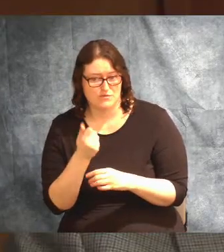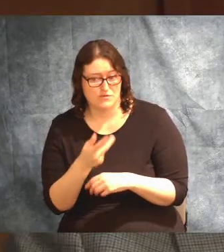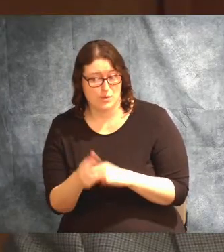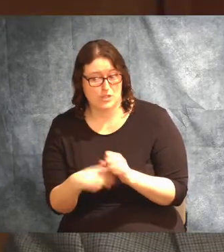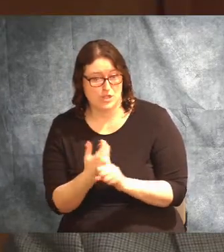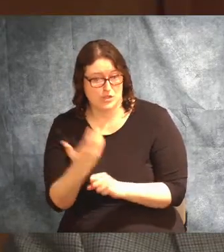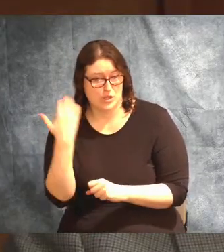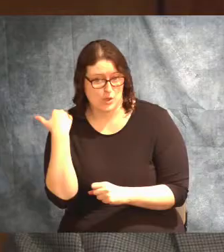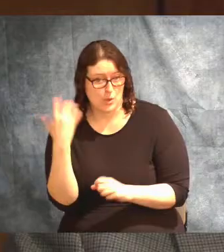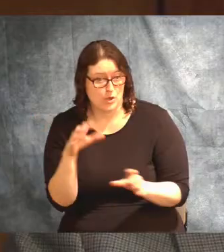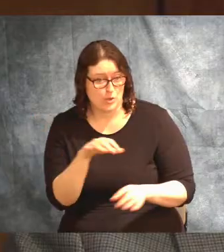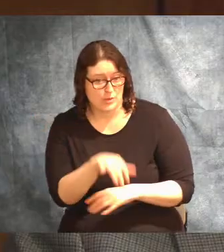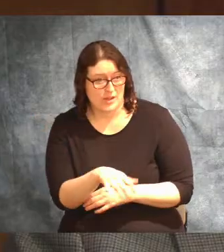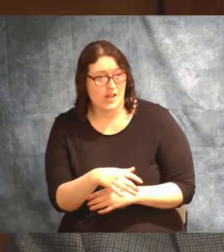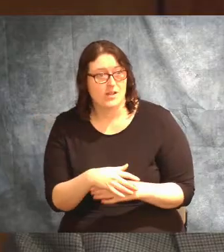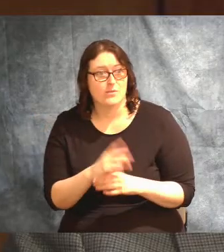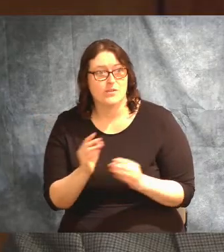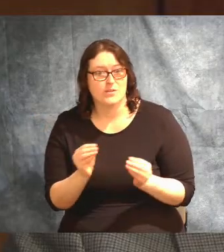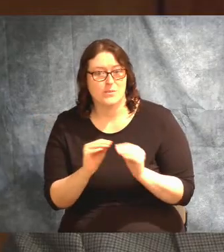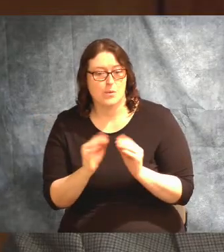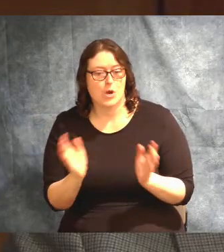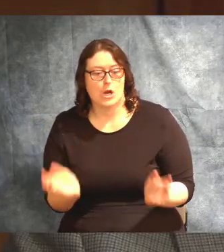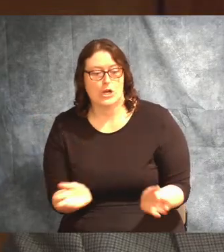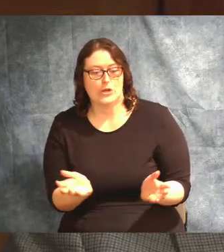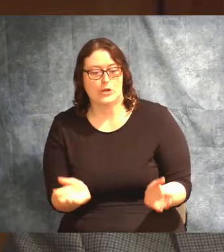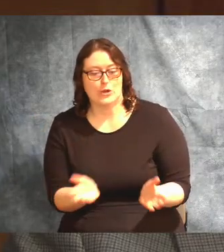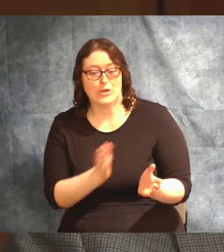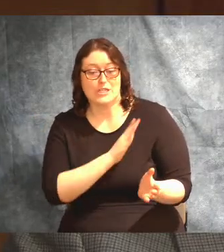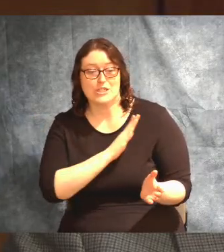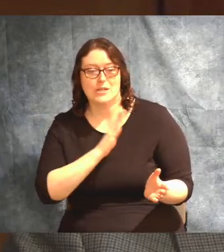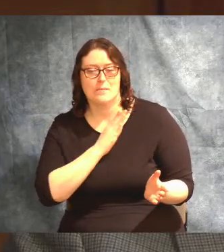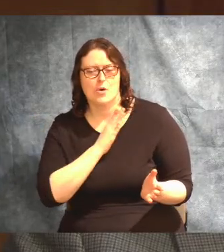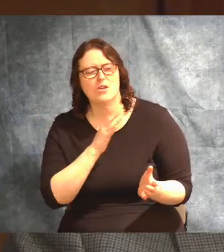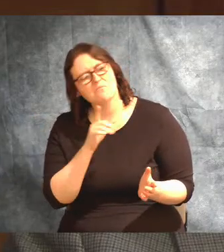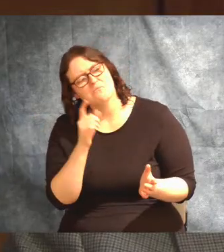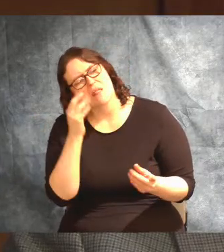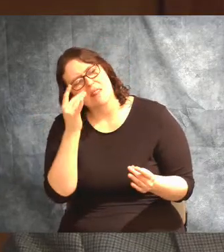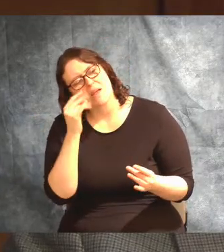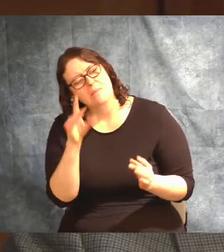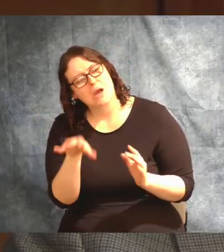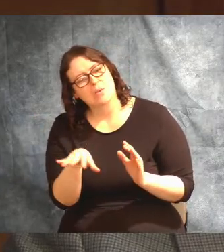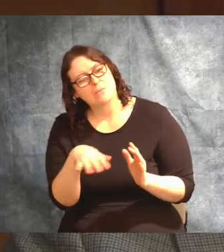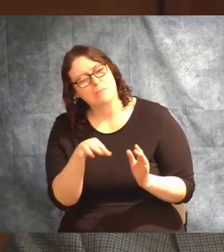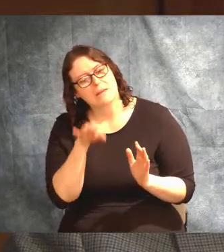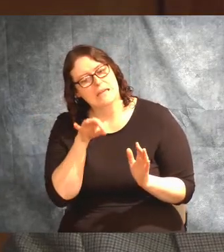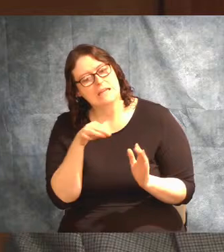It was more encouraging the Boards to have youth members but something more solid